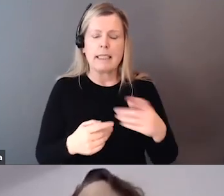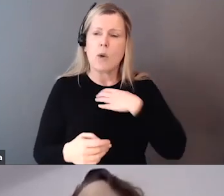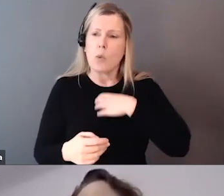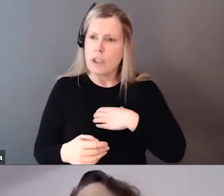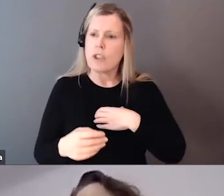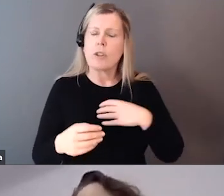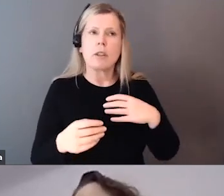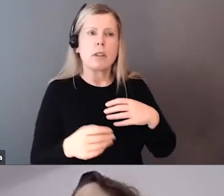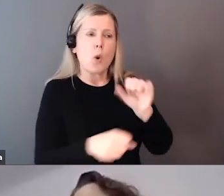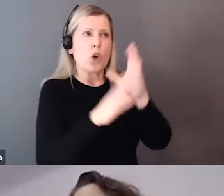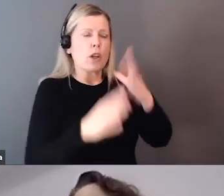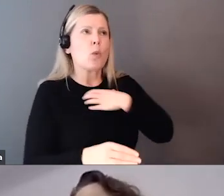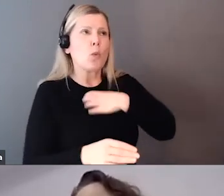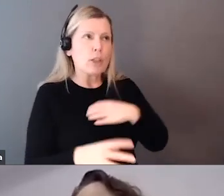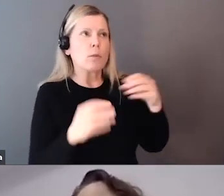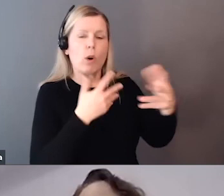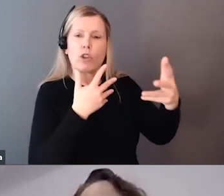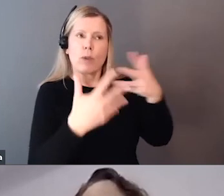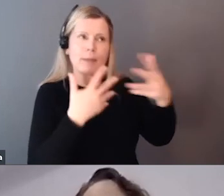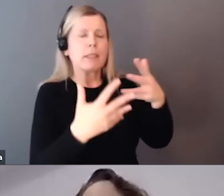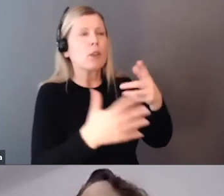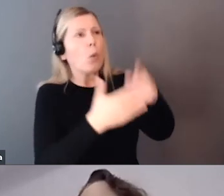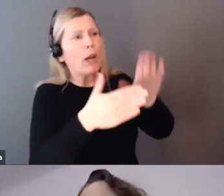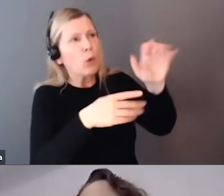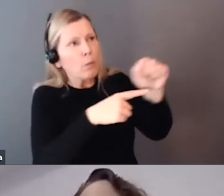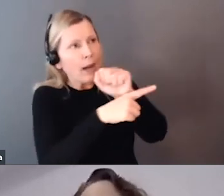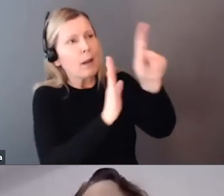of return to work could improve practices and build a stronger relationship of trust between